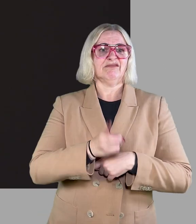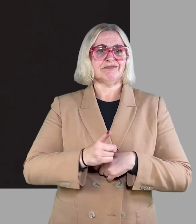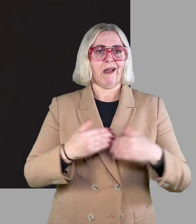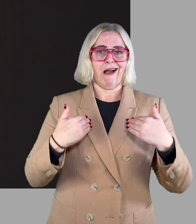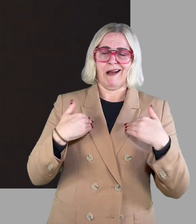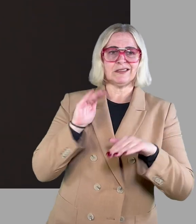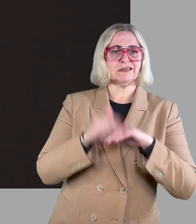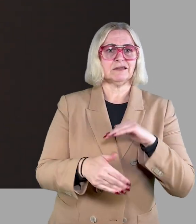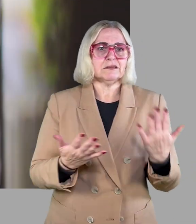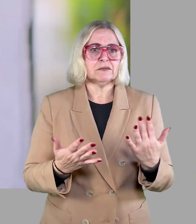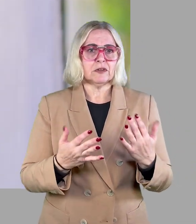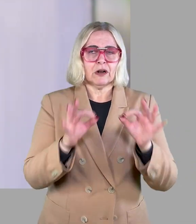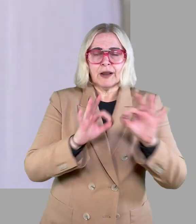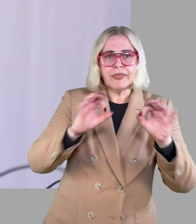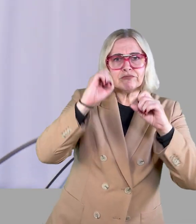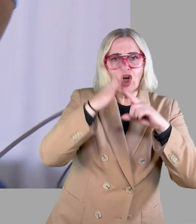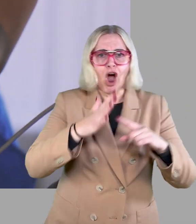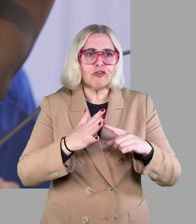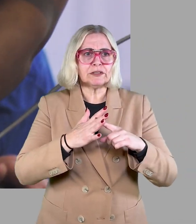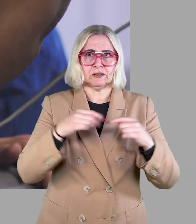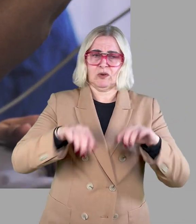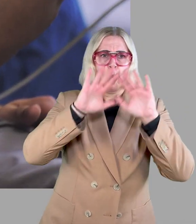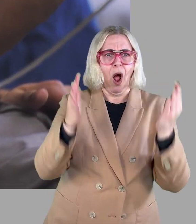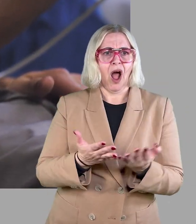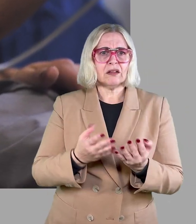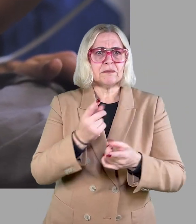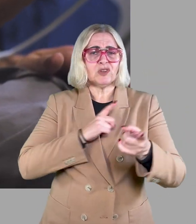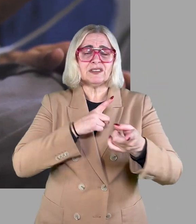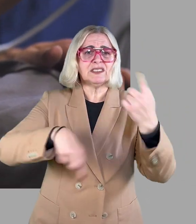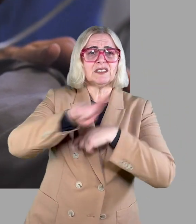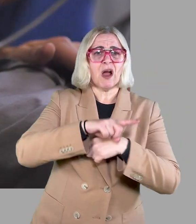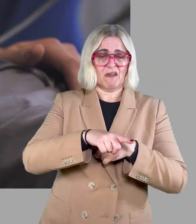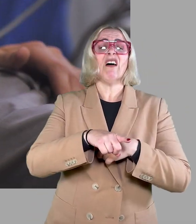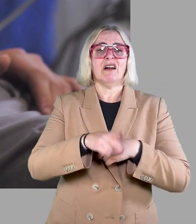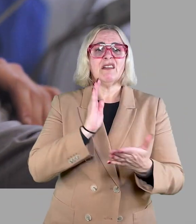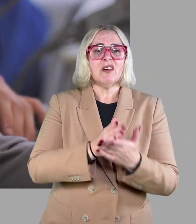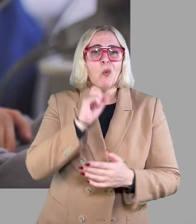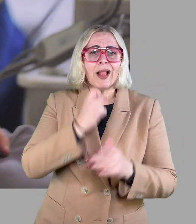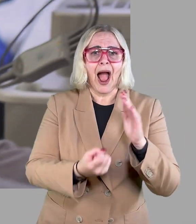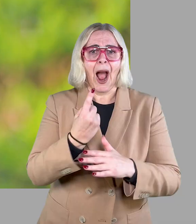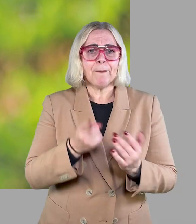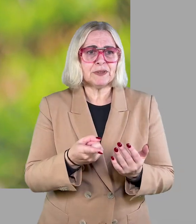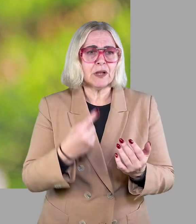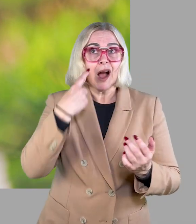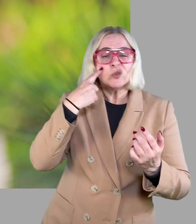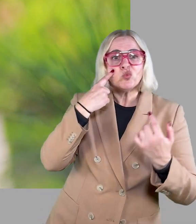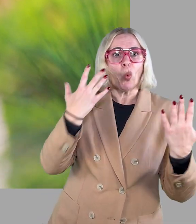Heart failure is often viewed as the final common pathway of cardiovascular conditions, and thus has been relatively under prioritised